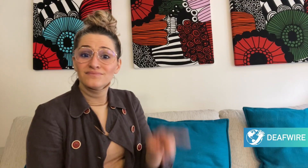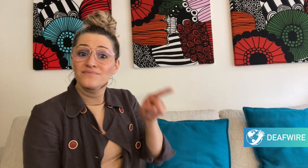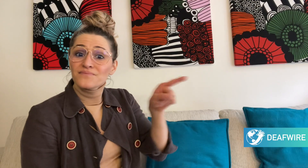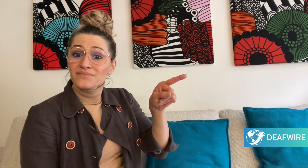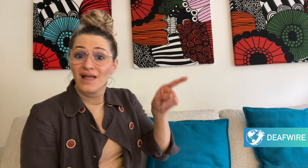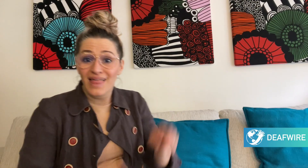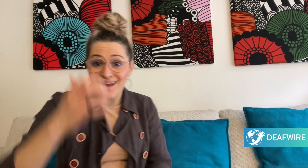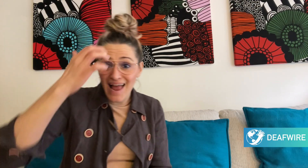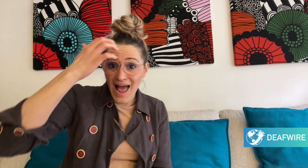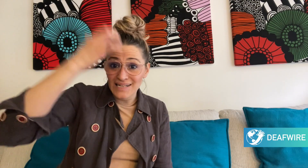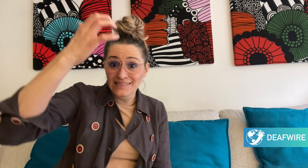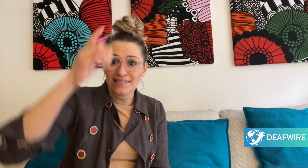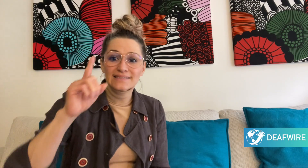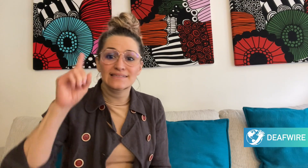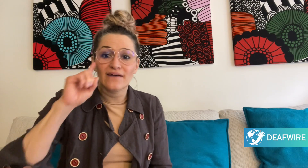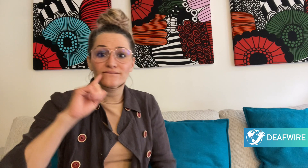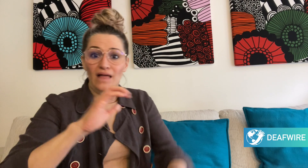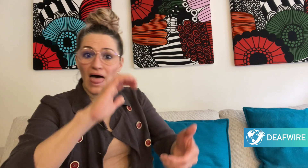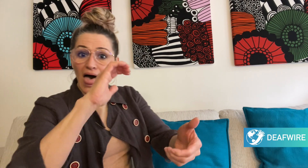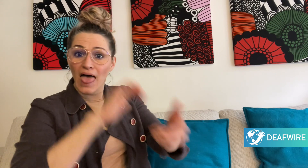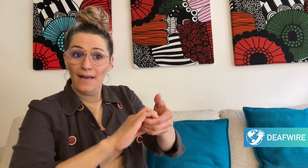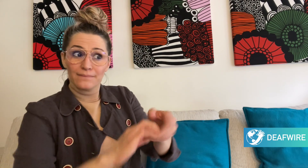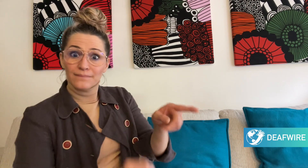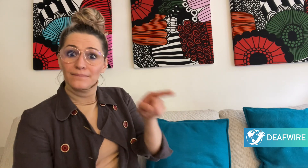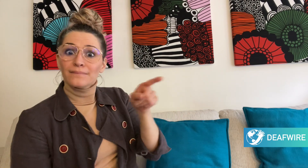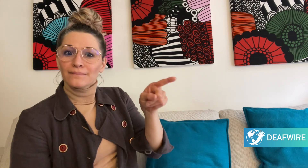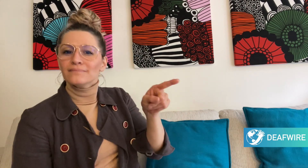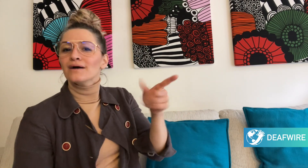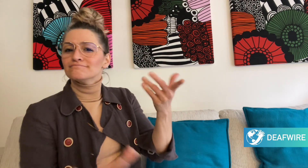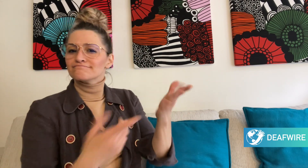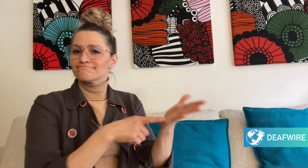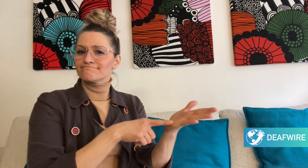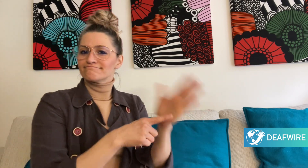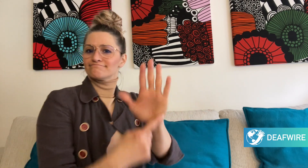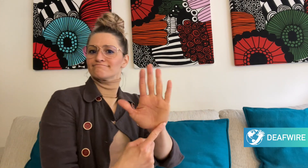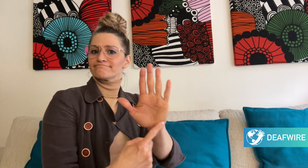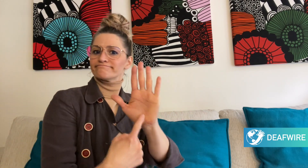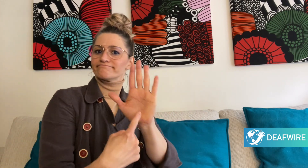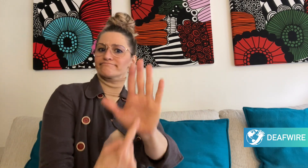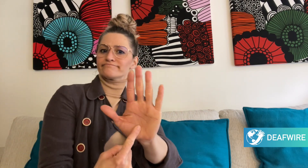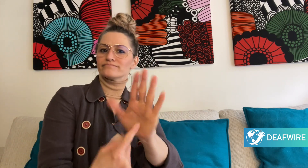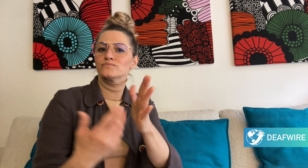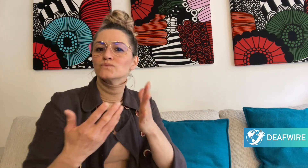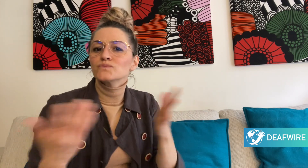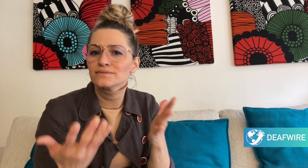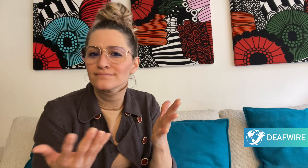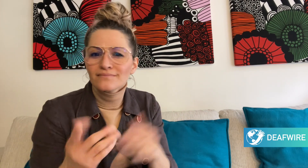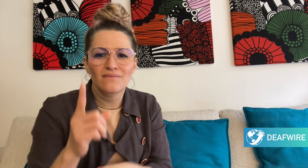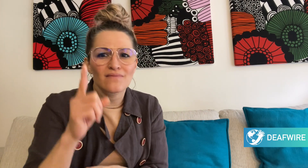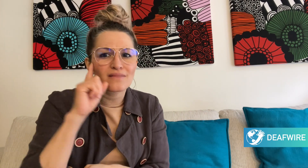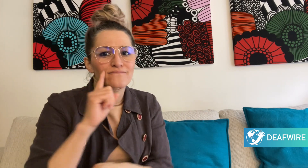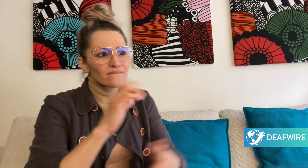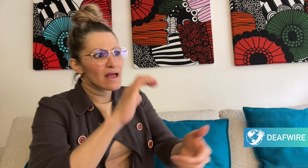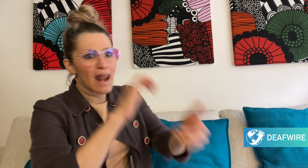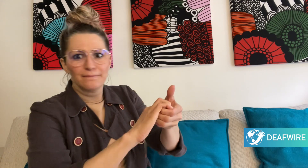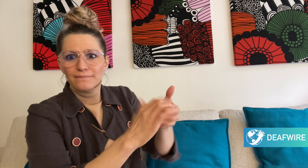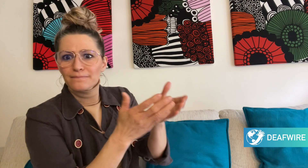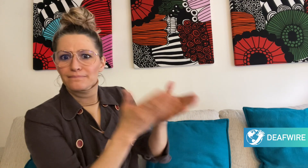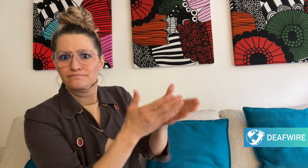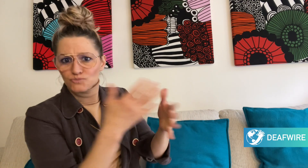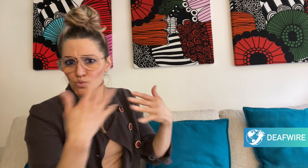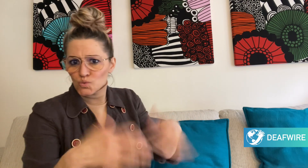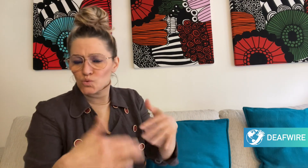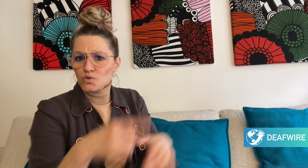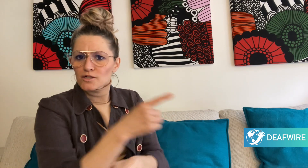The Helsinki Deaf Club is an example of a Deaf club that